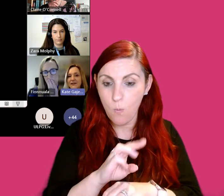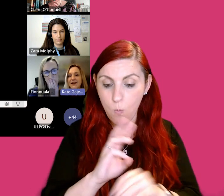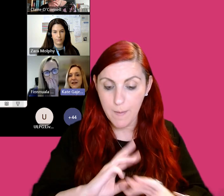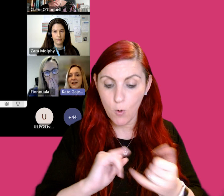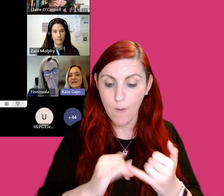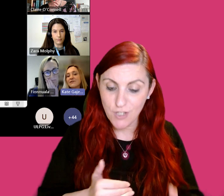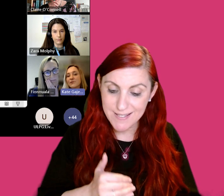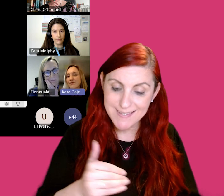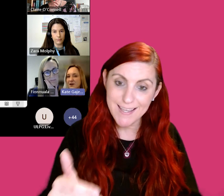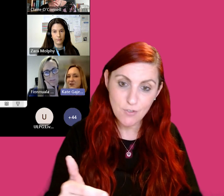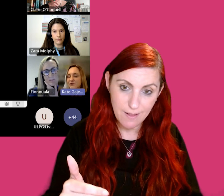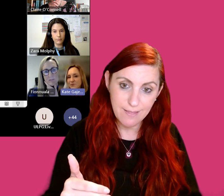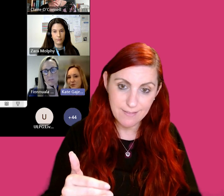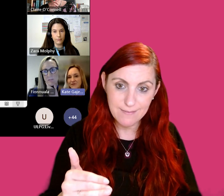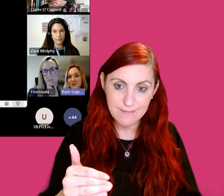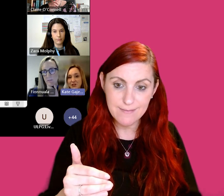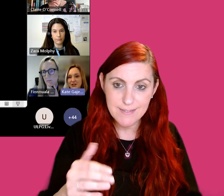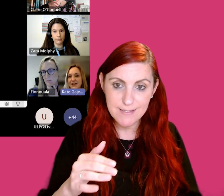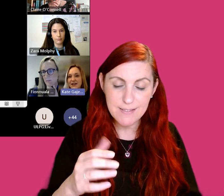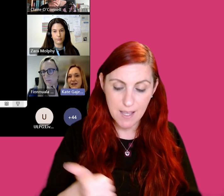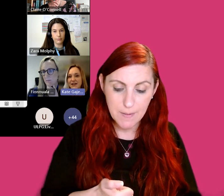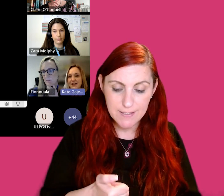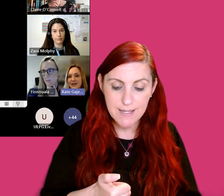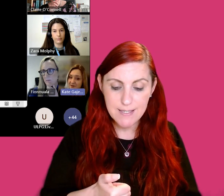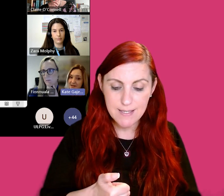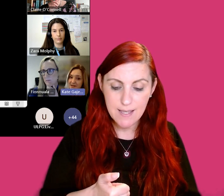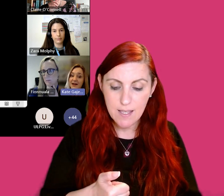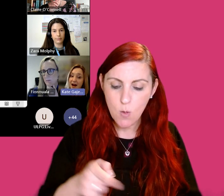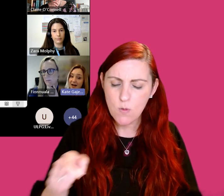in the Netherlands even onethird of women with gestational diabetes were experiencing high